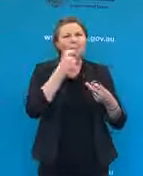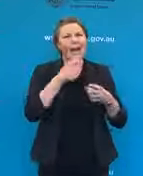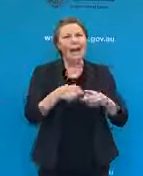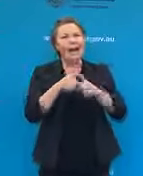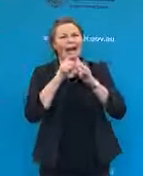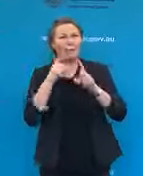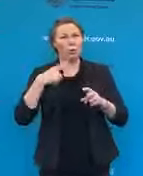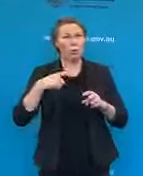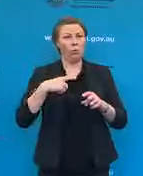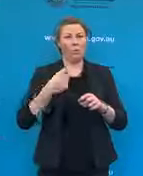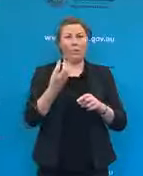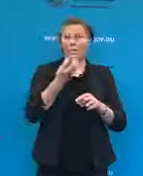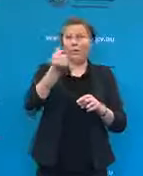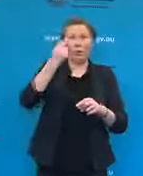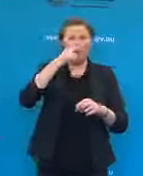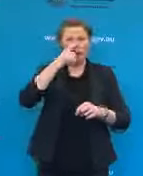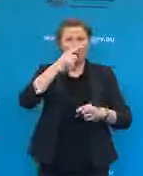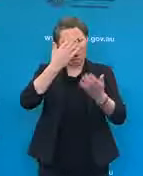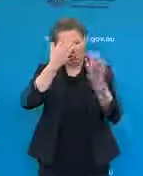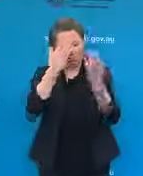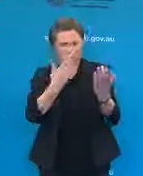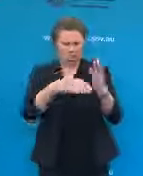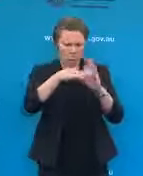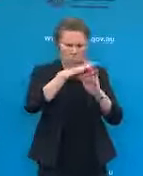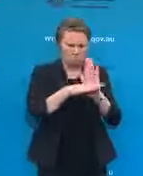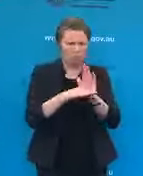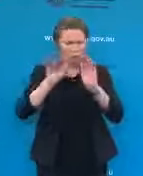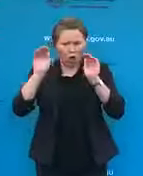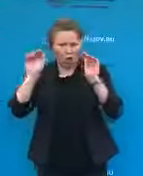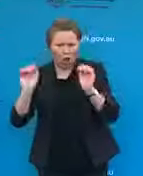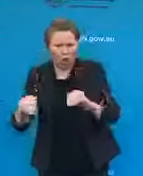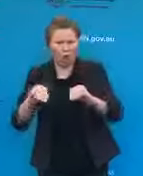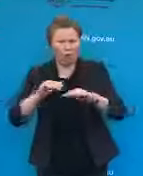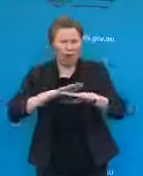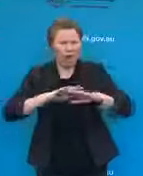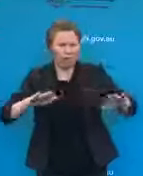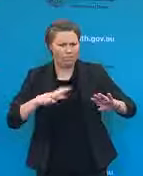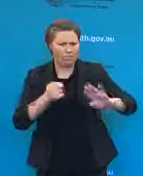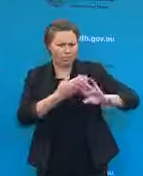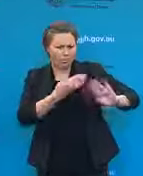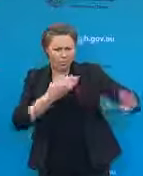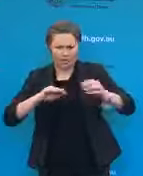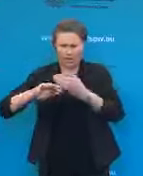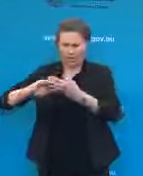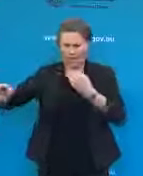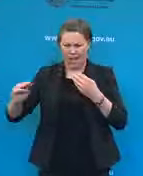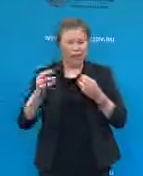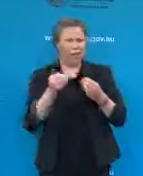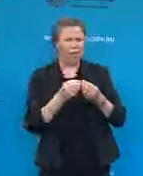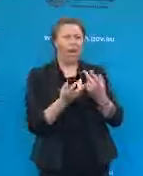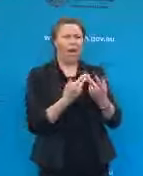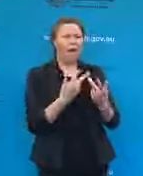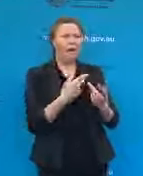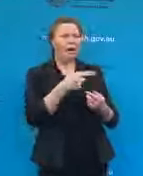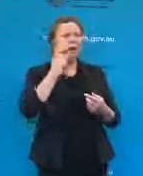are obeying all of the restrictions and the density rules. To see people gathering in large numbers in a situation, where you can't track who